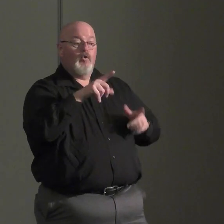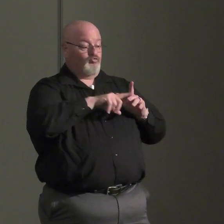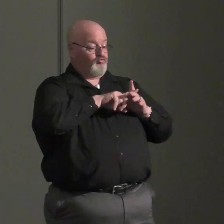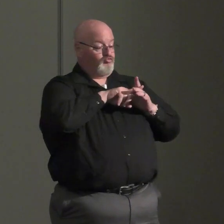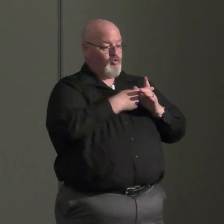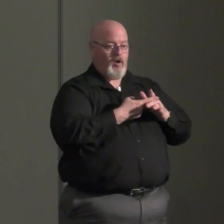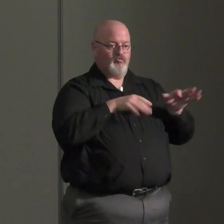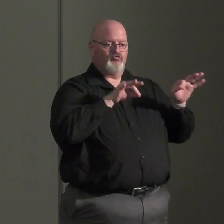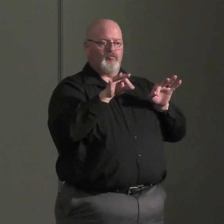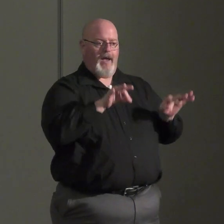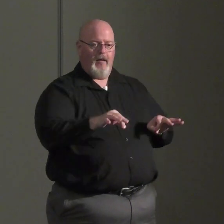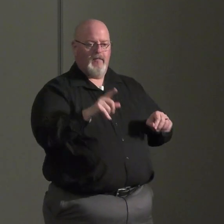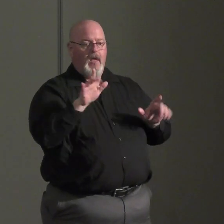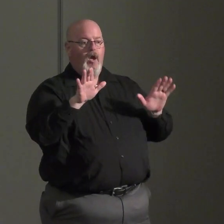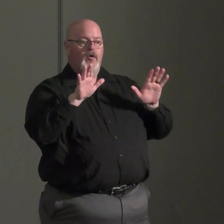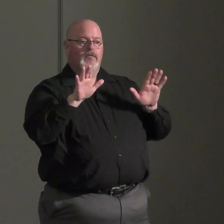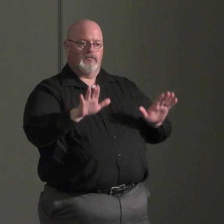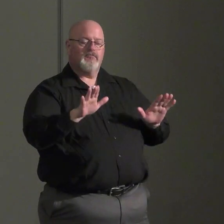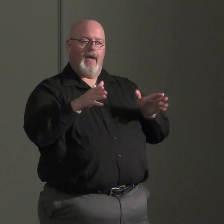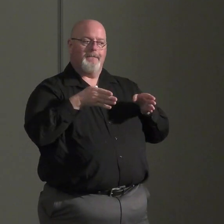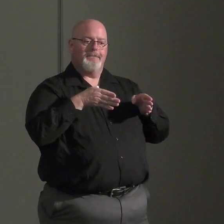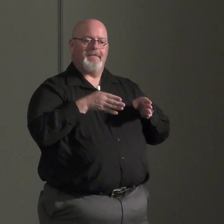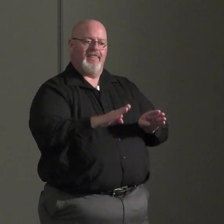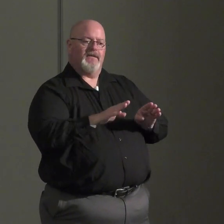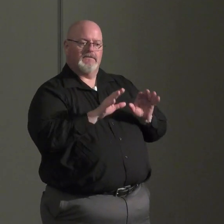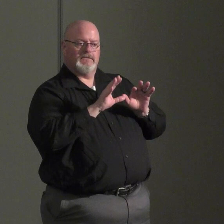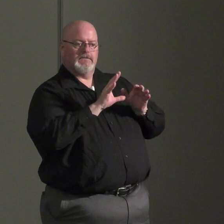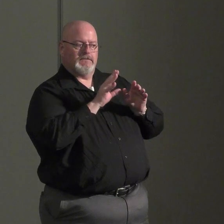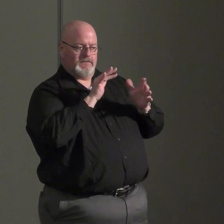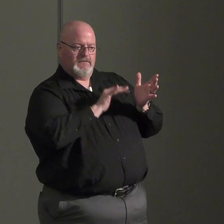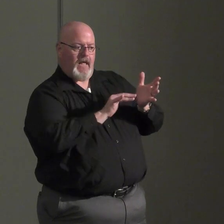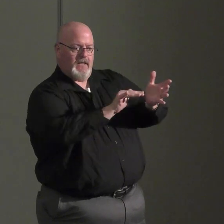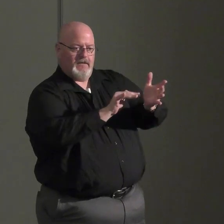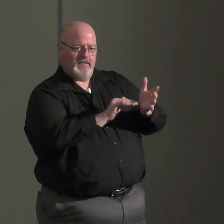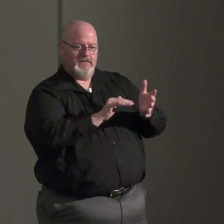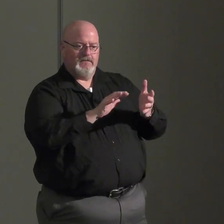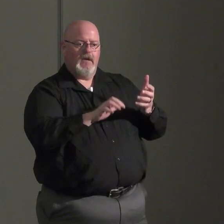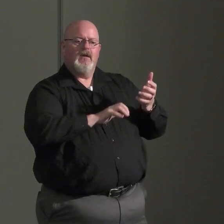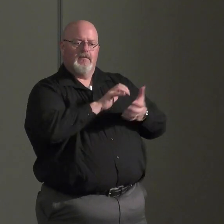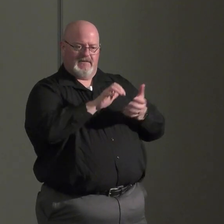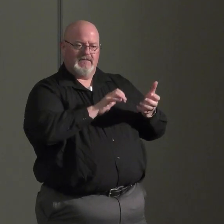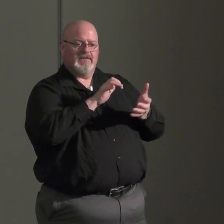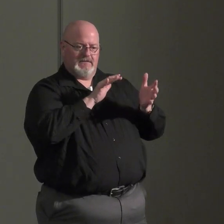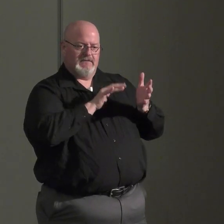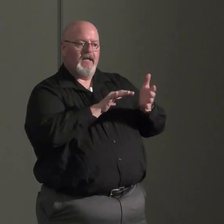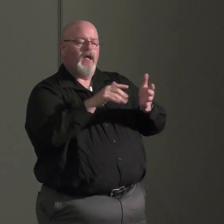describe is a mix method study. So in my presentation earlier today I talked about